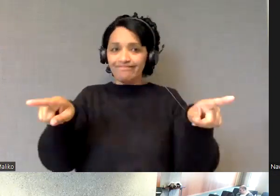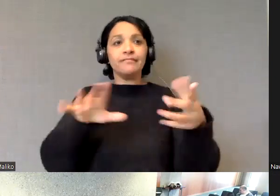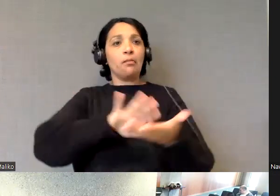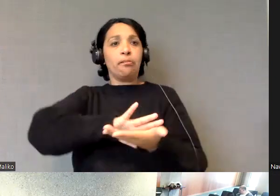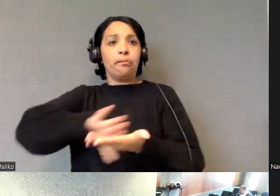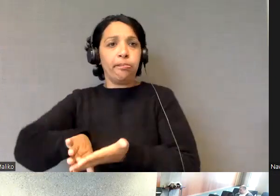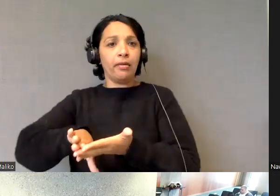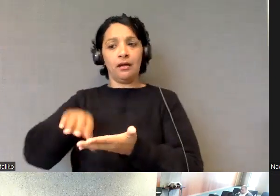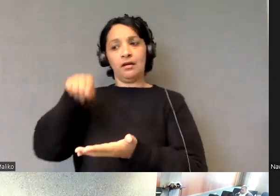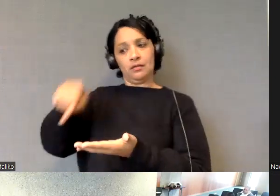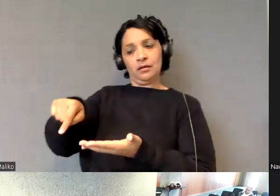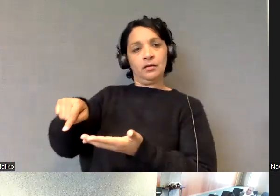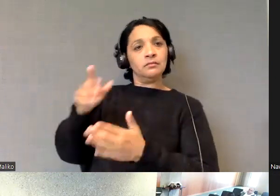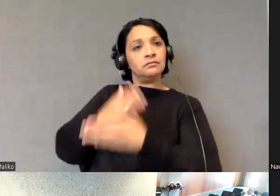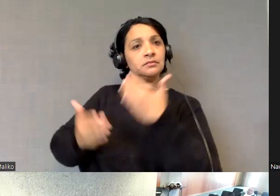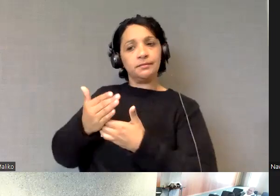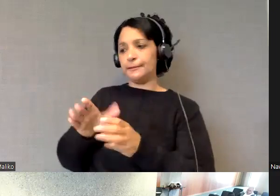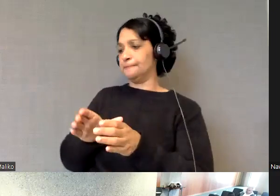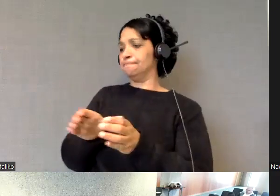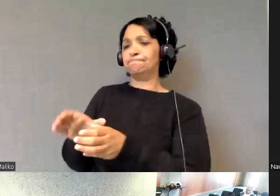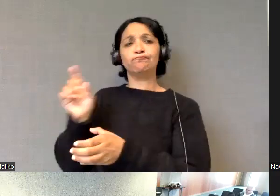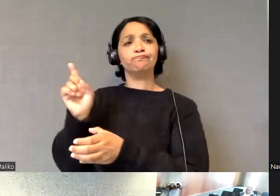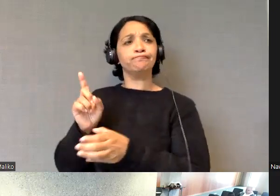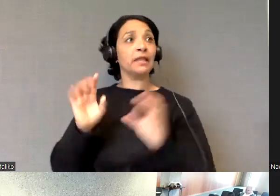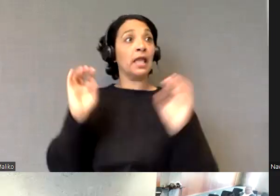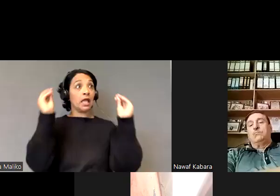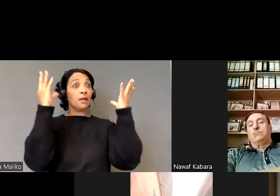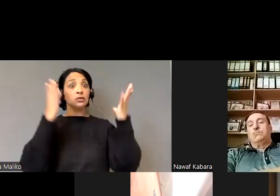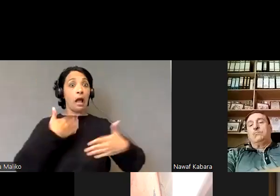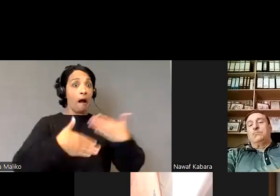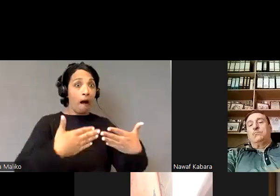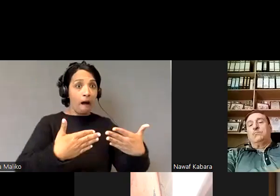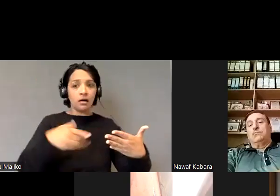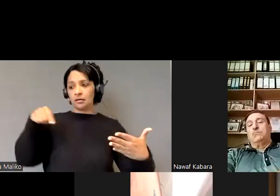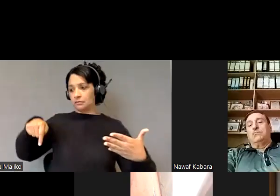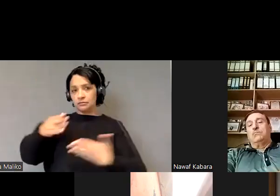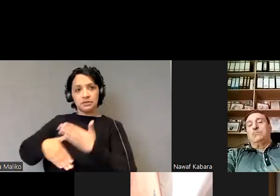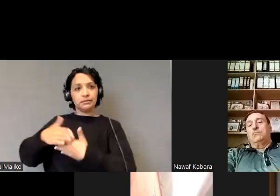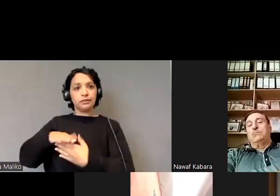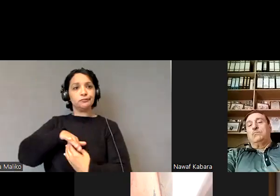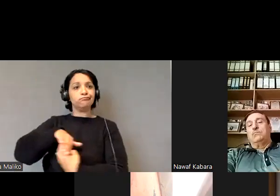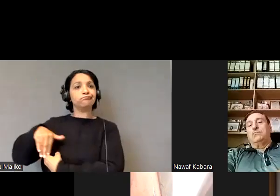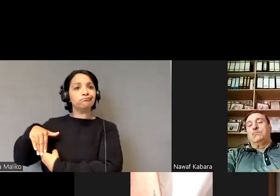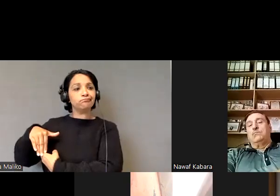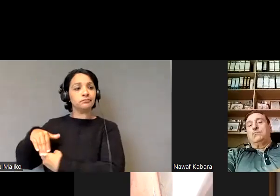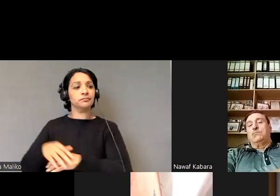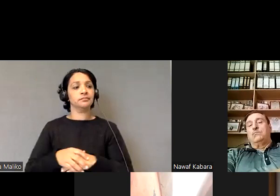from the emergency preparedness related decision-making processes so they continue to be invisible.